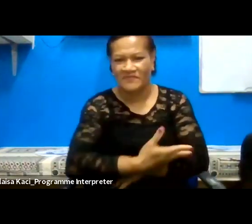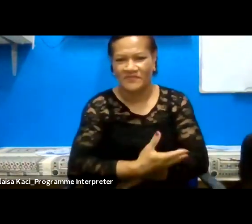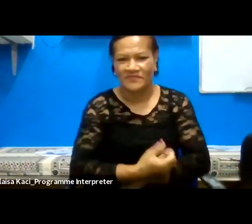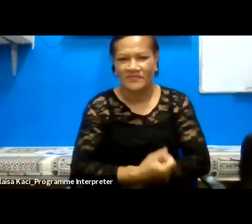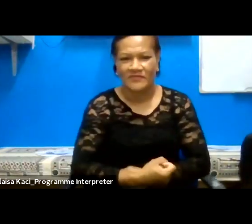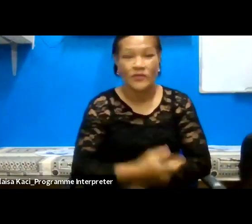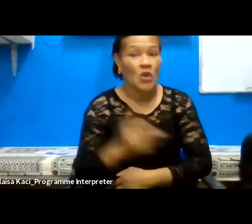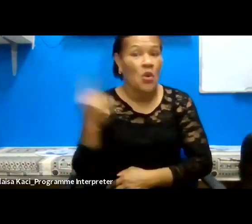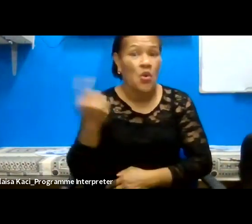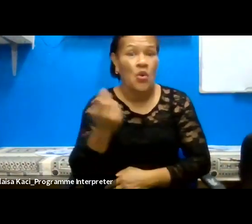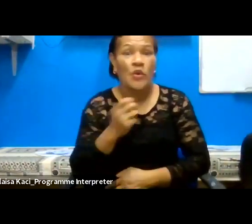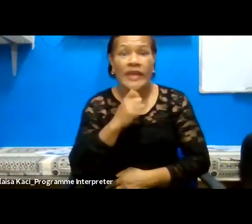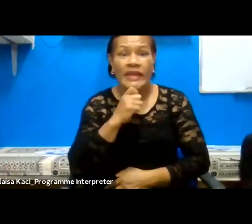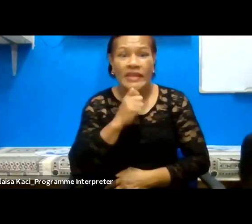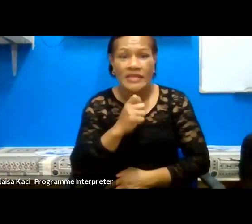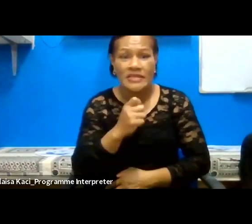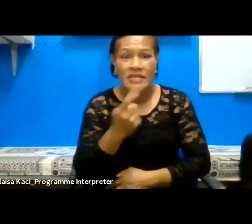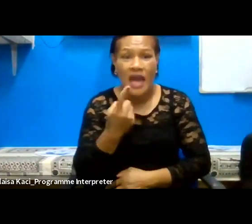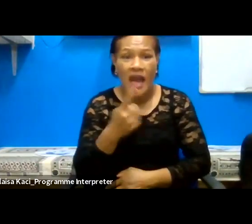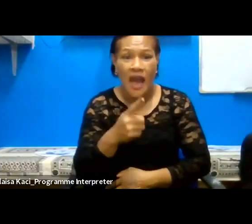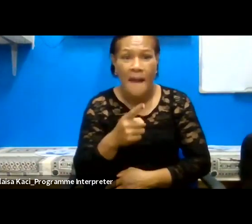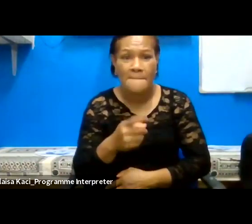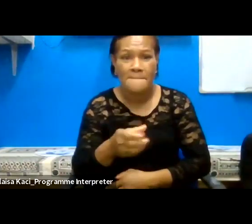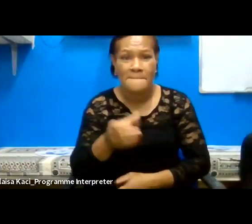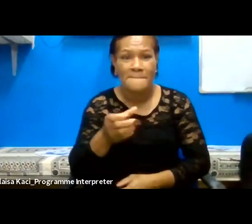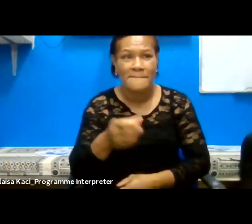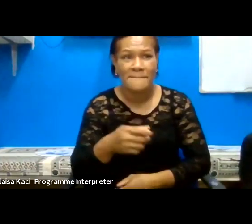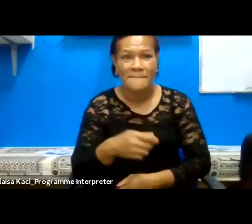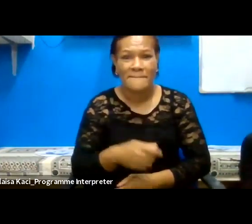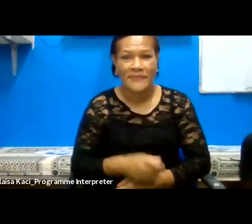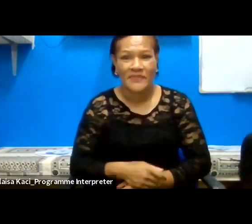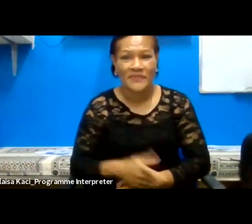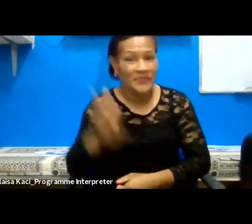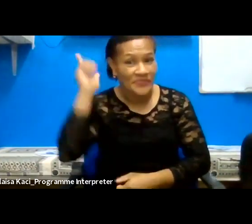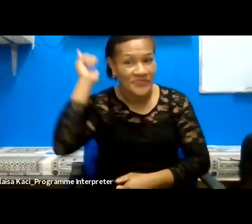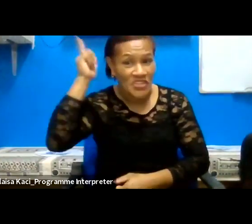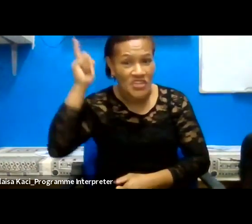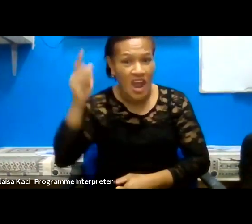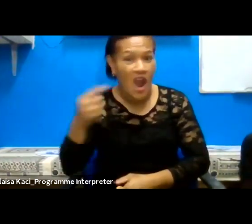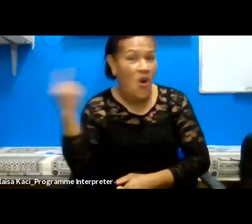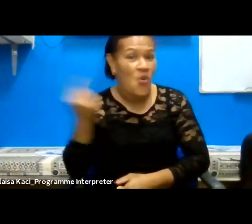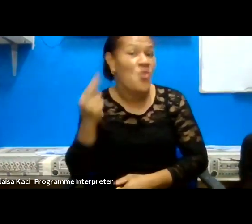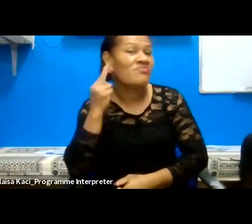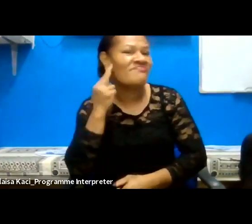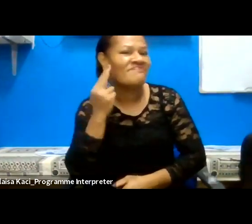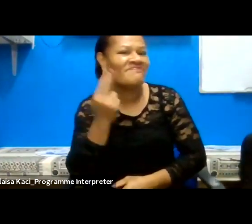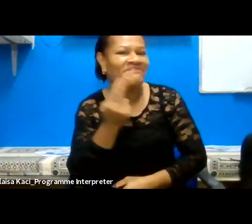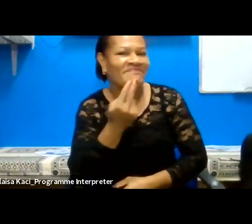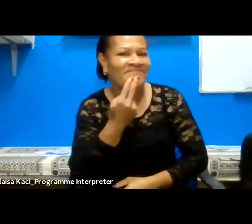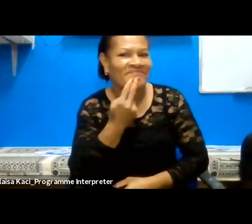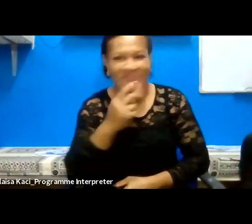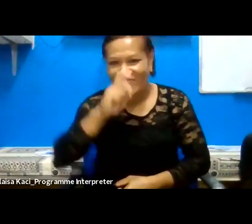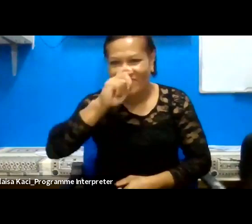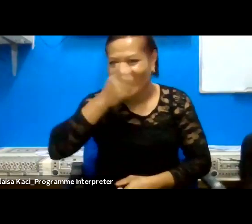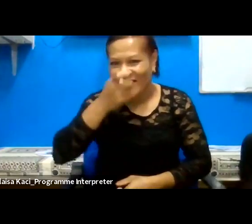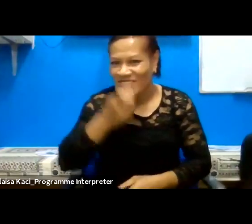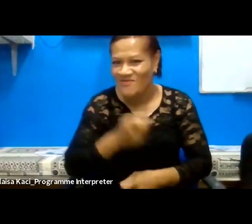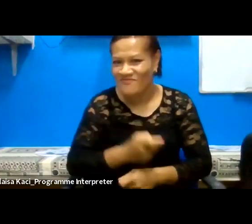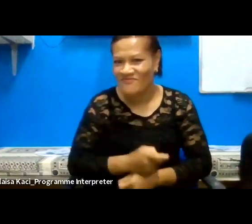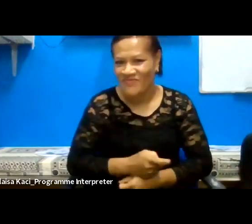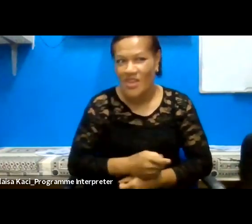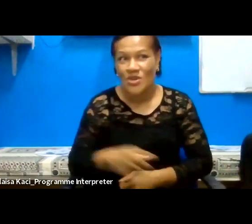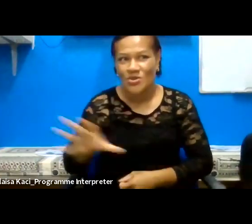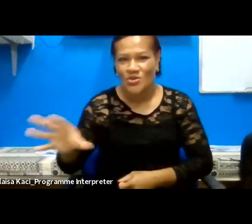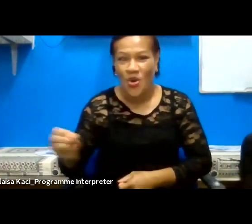remember. never really knowing